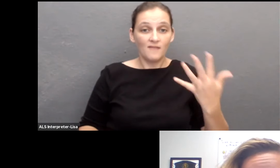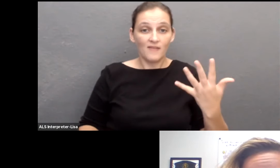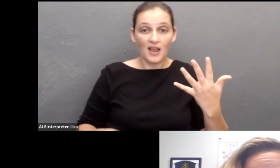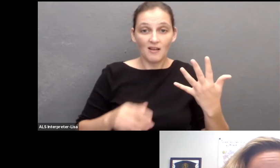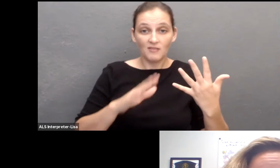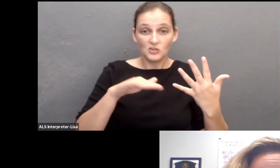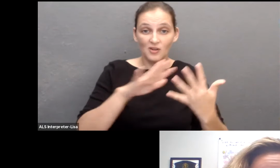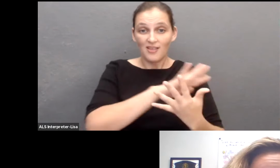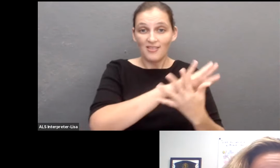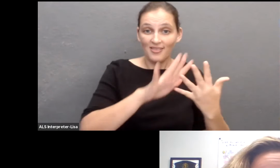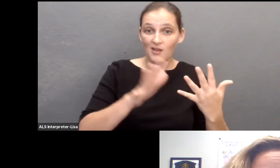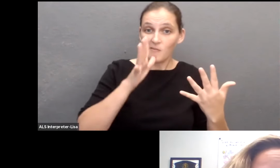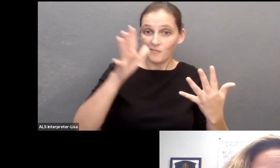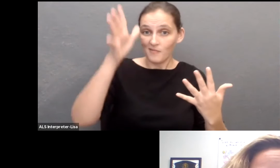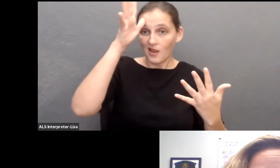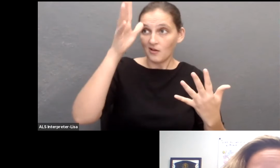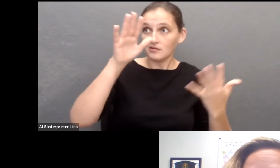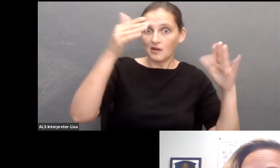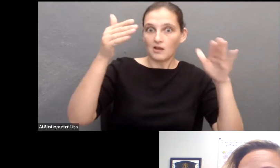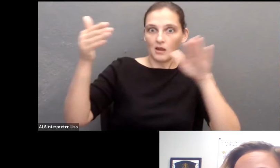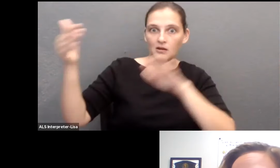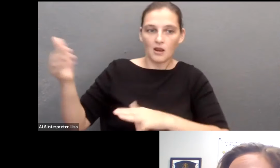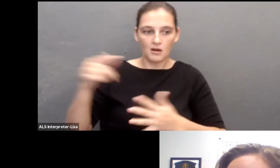and now, you know, their their children are orphaned.